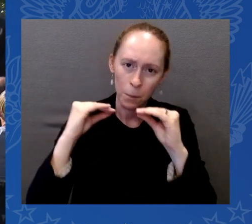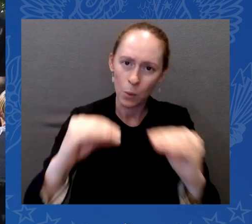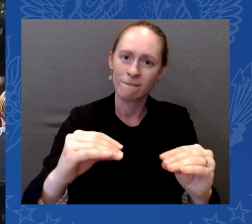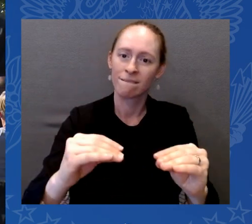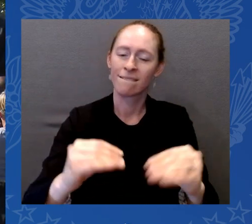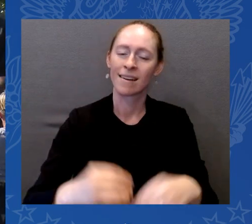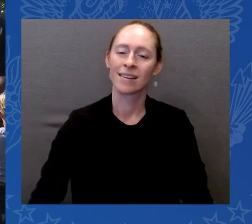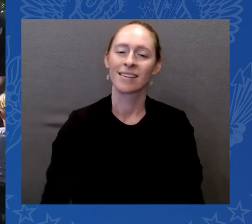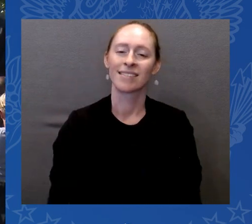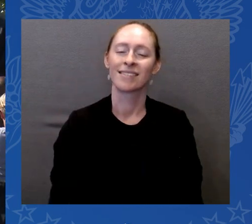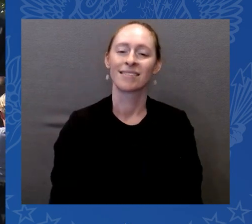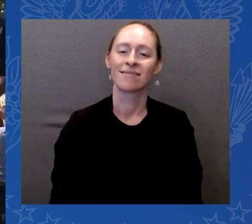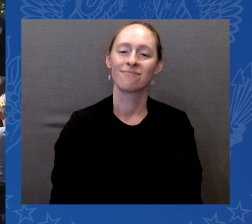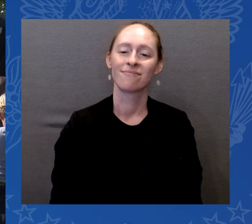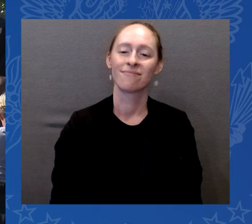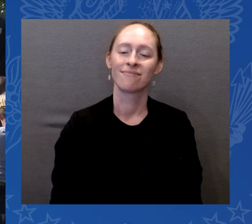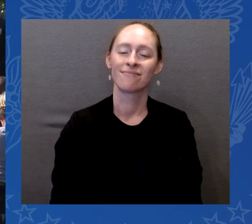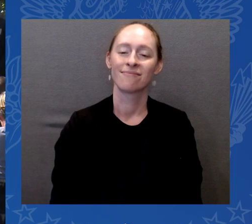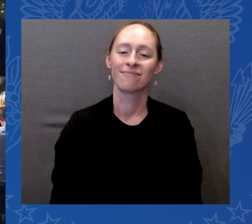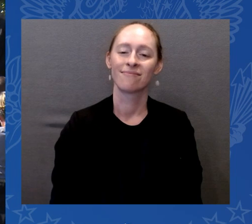Her son, Aiden, had been hospitalized